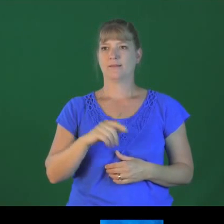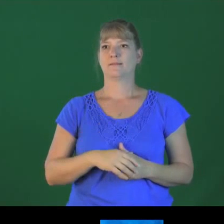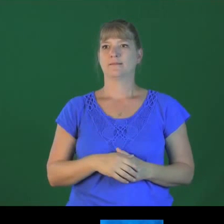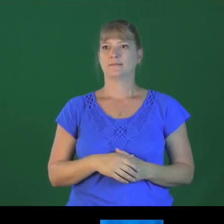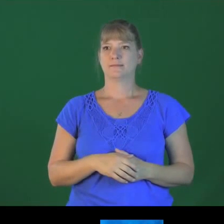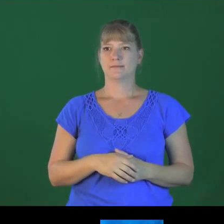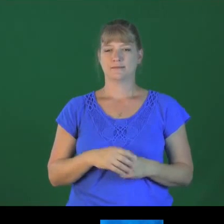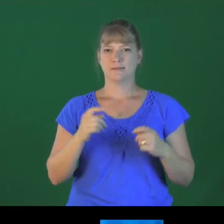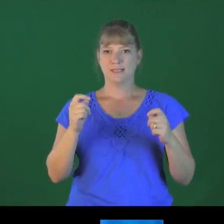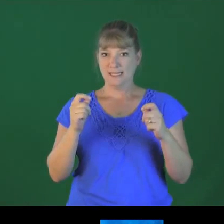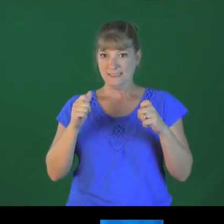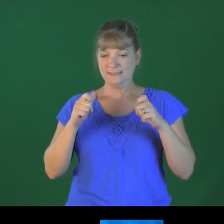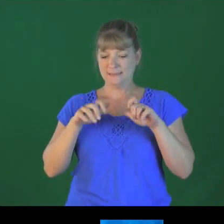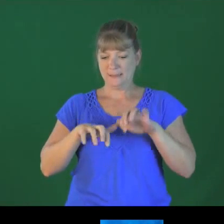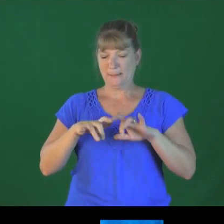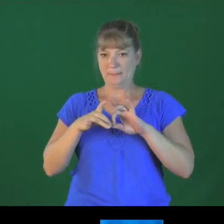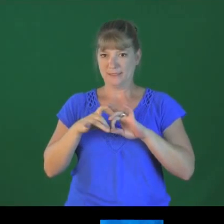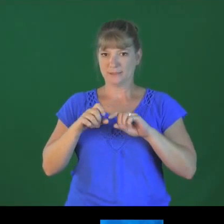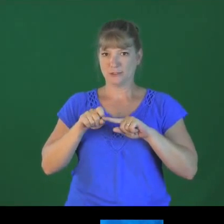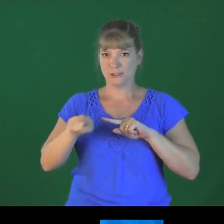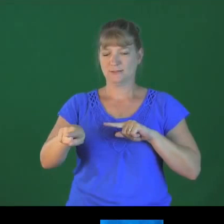They have Instant Messaging service,